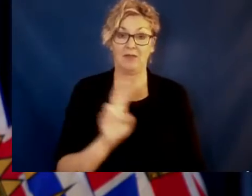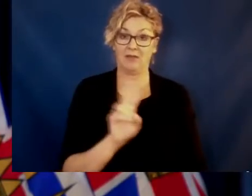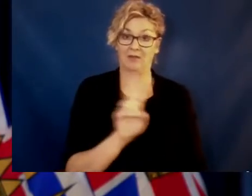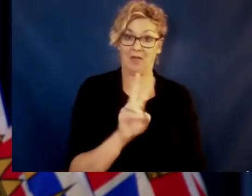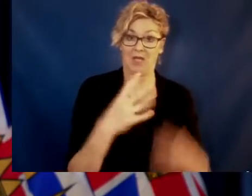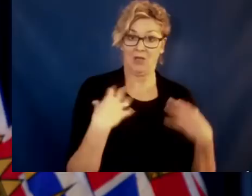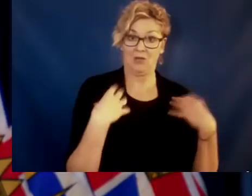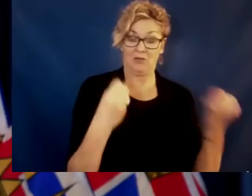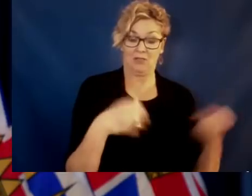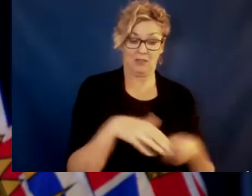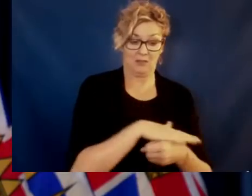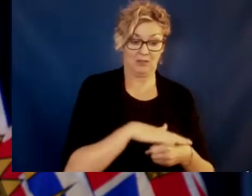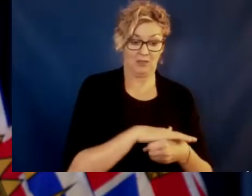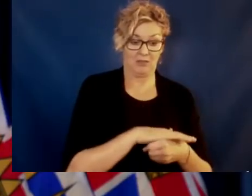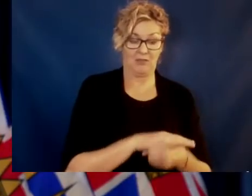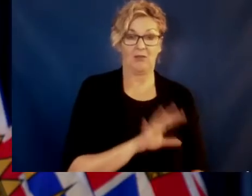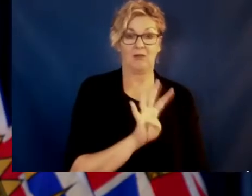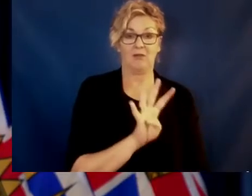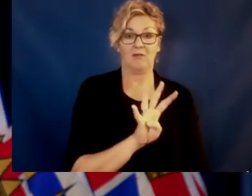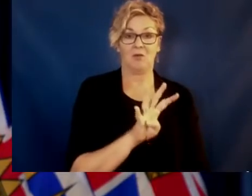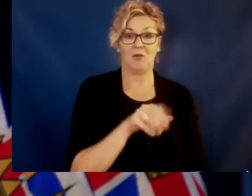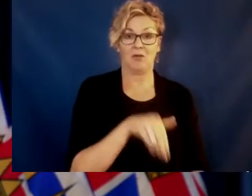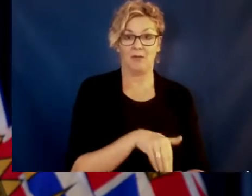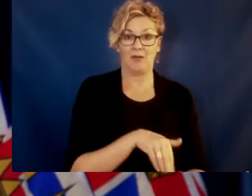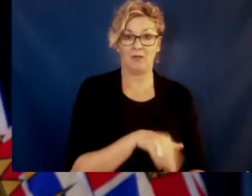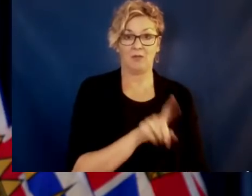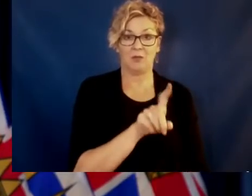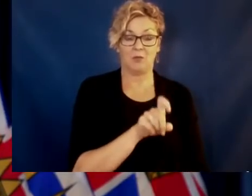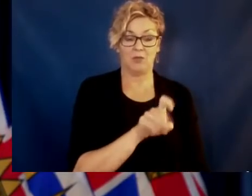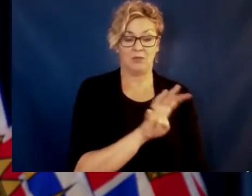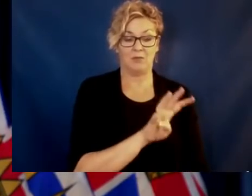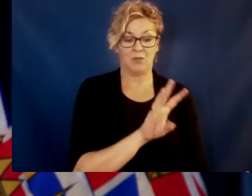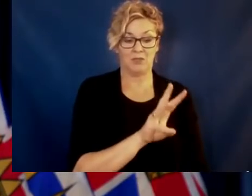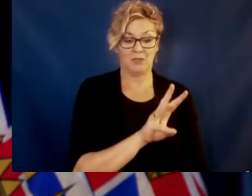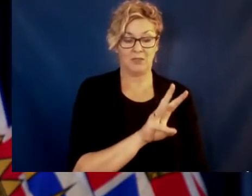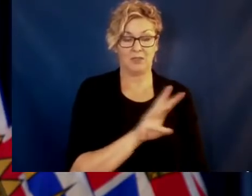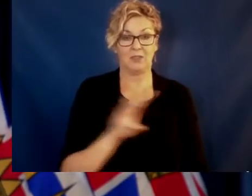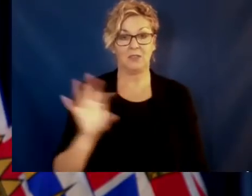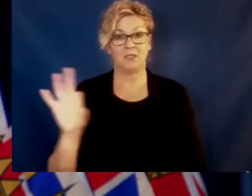health authority, 6,244 in the Fraser Health region,